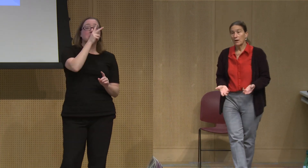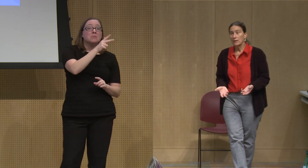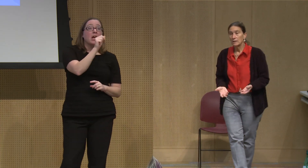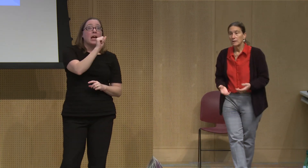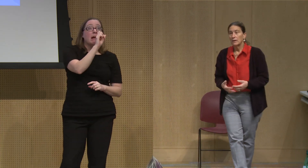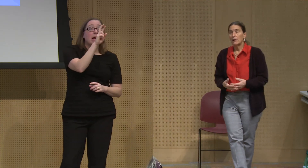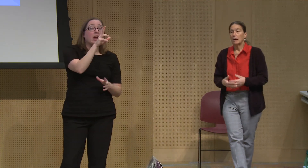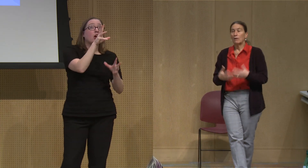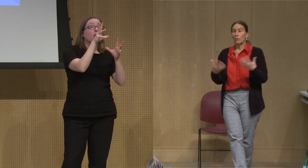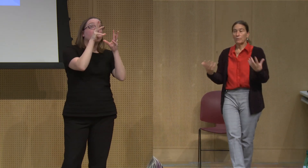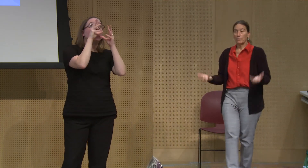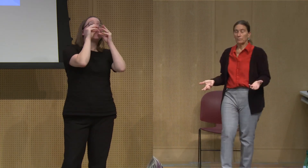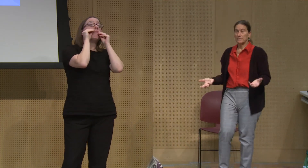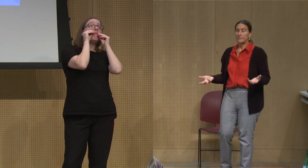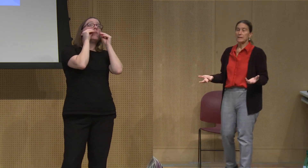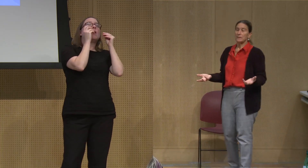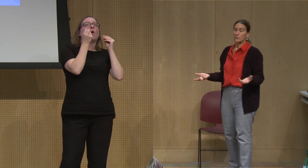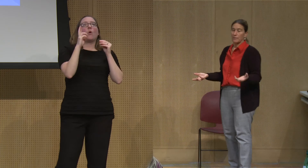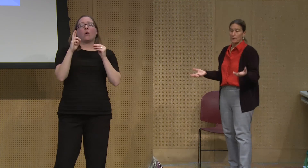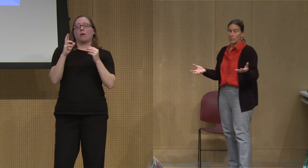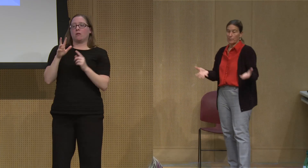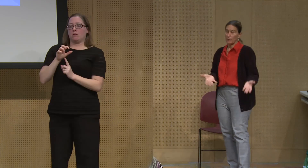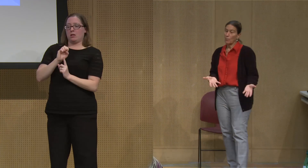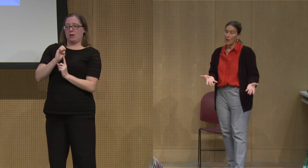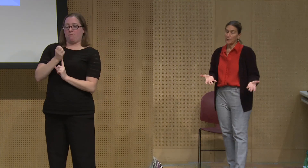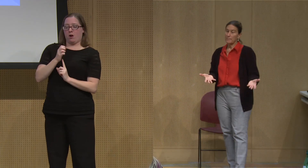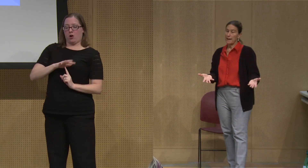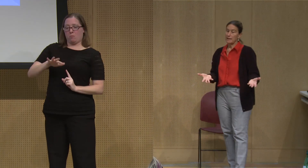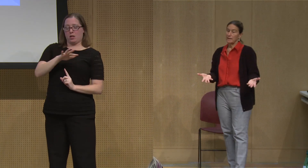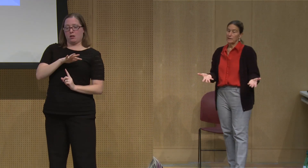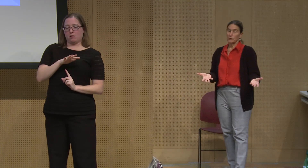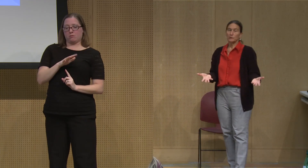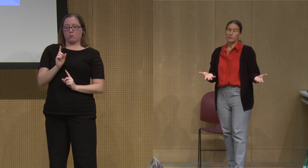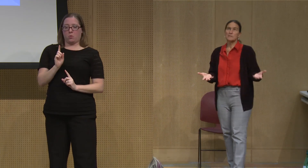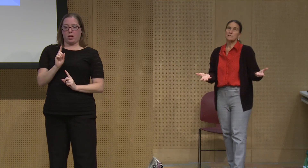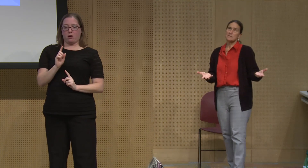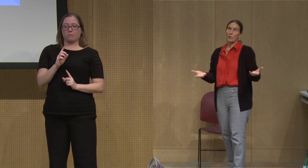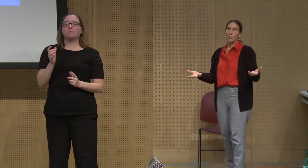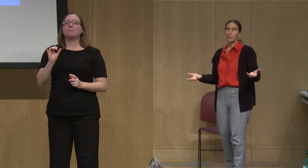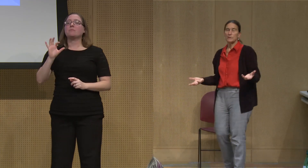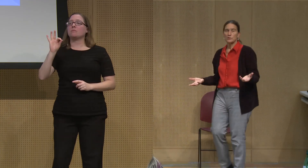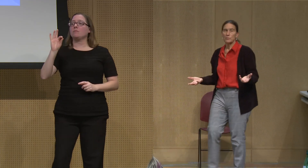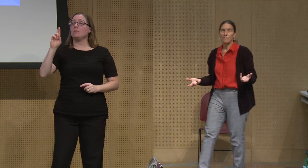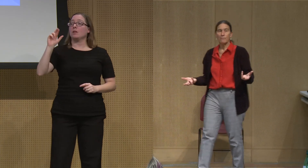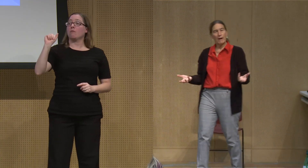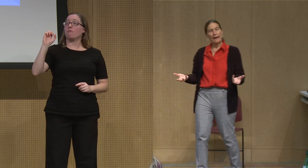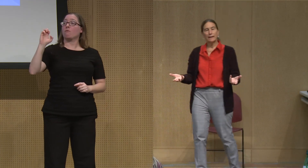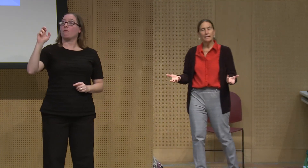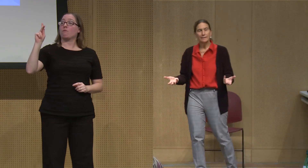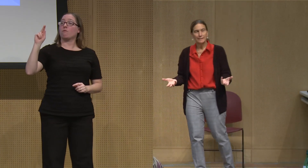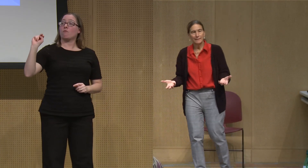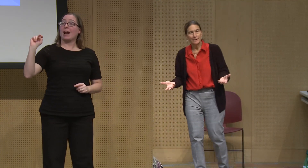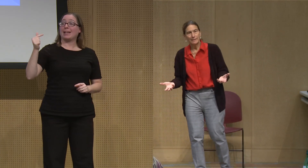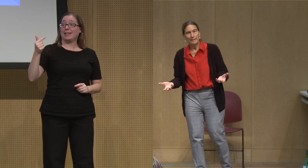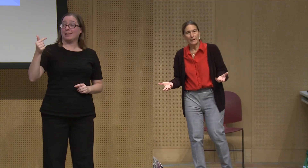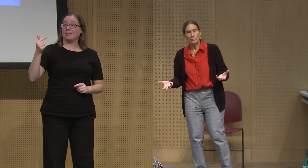OR OF LIVING IN AN ENVIRONMENT WHERE THE WATER MAY--SO THIS IS THE WHOLE ISSUE OF FRACKING THAT YOU MAY OR MAY NOT HAVE HEARD